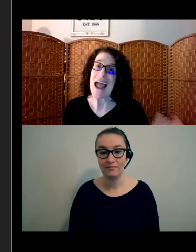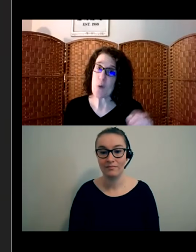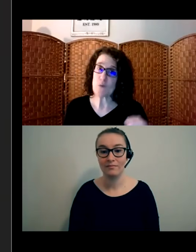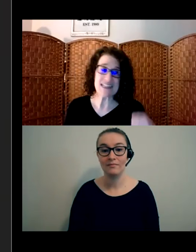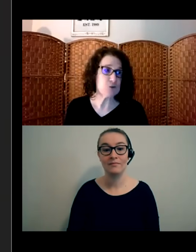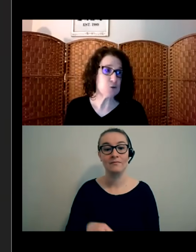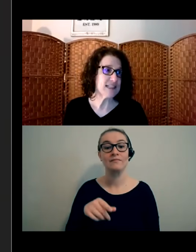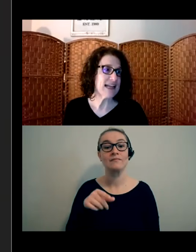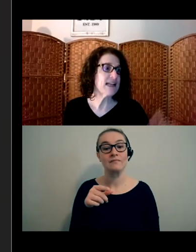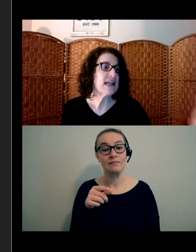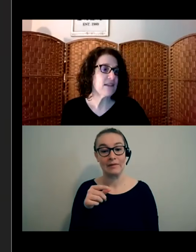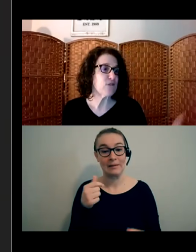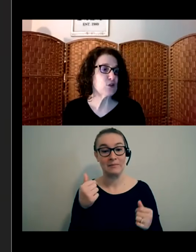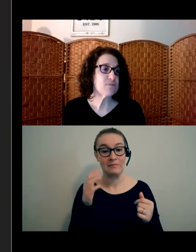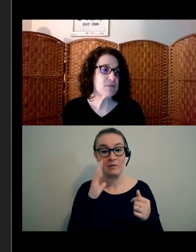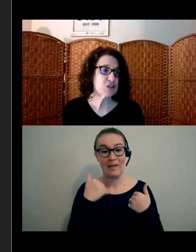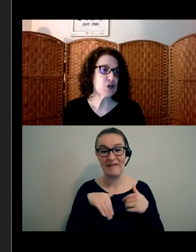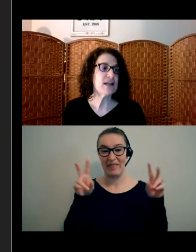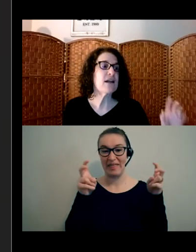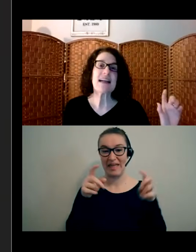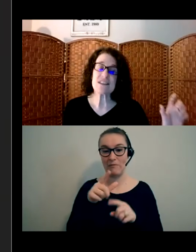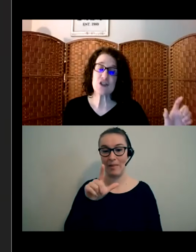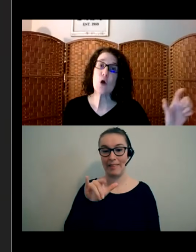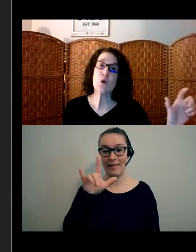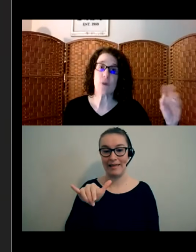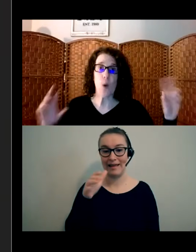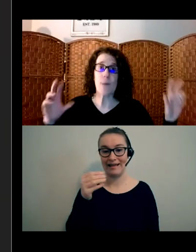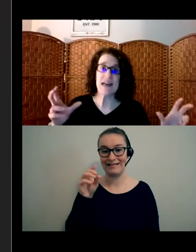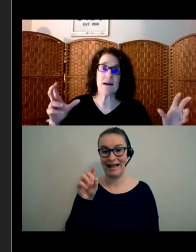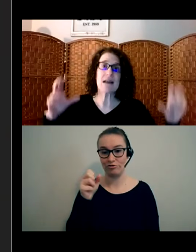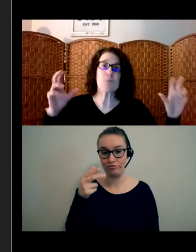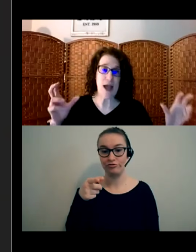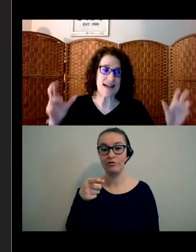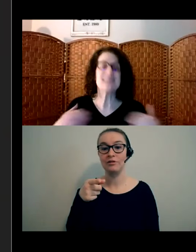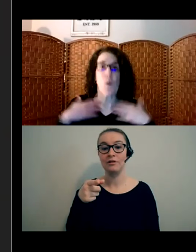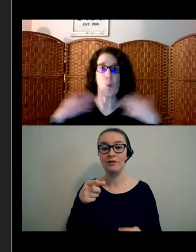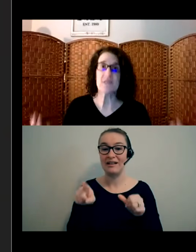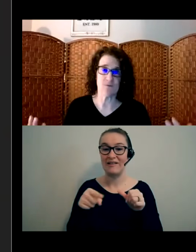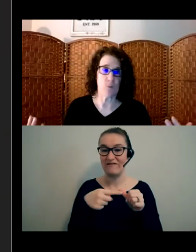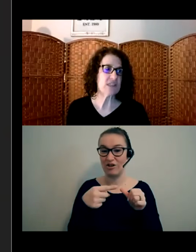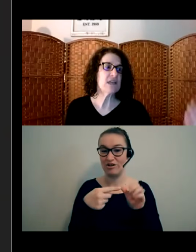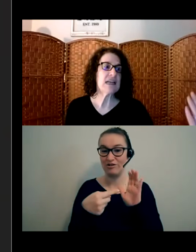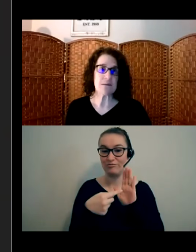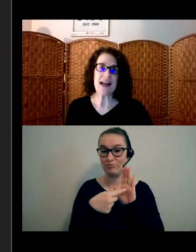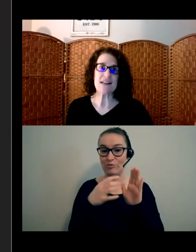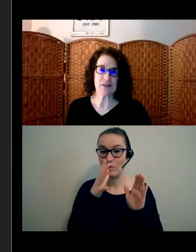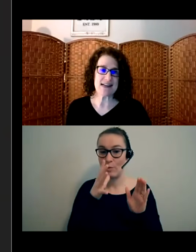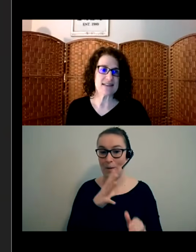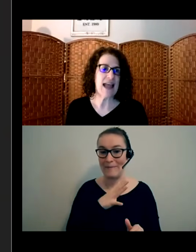and what was interesting, in the first picture, it showed the "woman" in brackets, it's a woman's voice, "Imagine this."